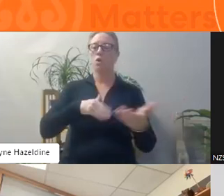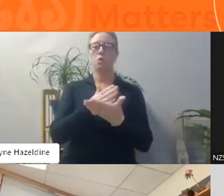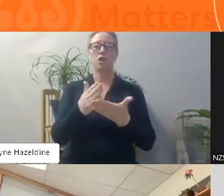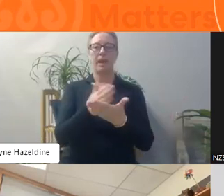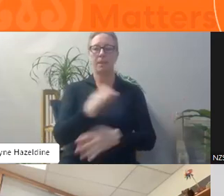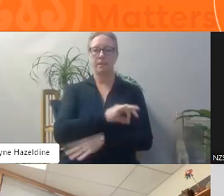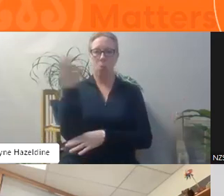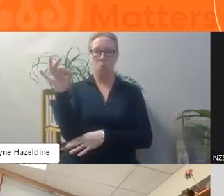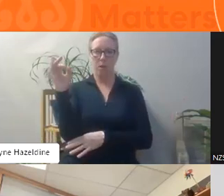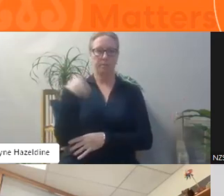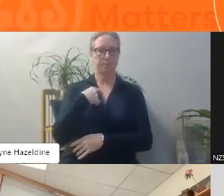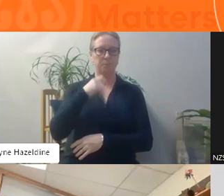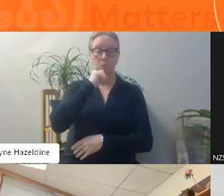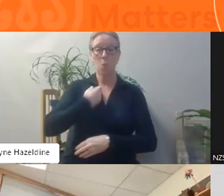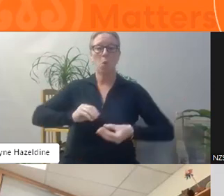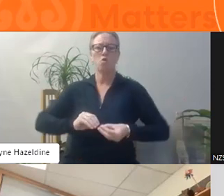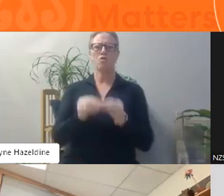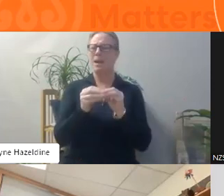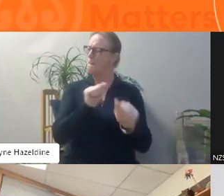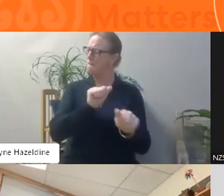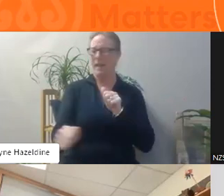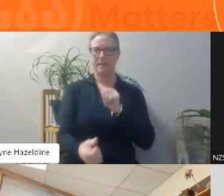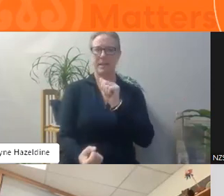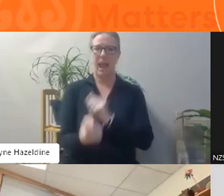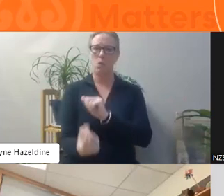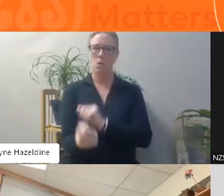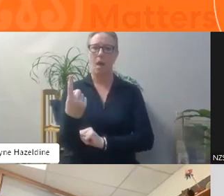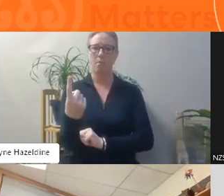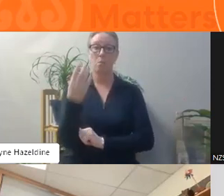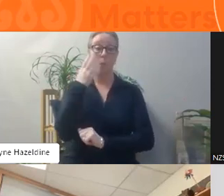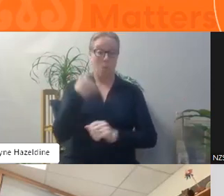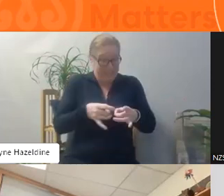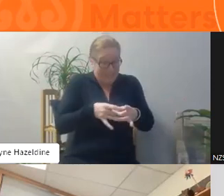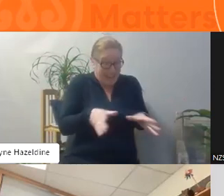we will create the best outcomes when we start early, work at all